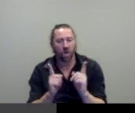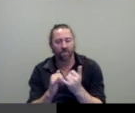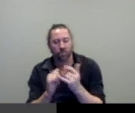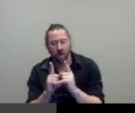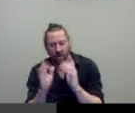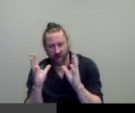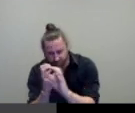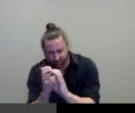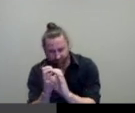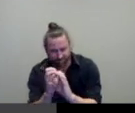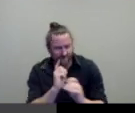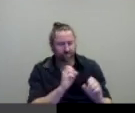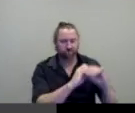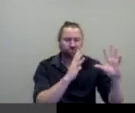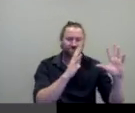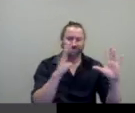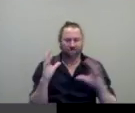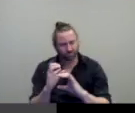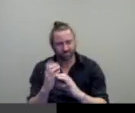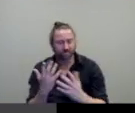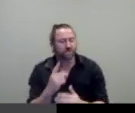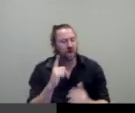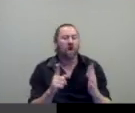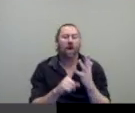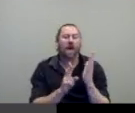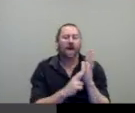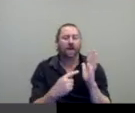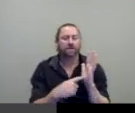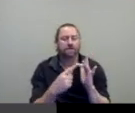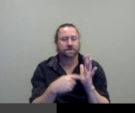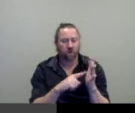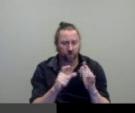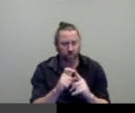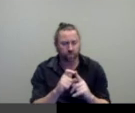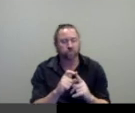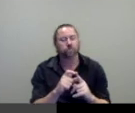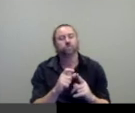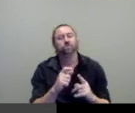so discussion of untitled artworks would normally stop there but I want to just